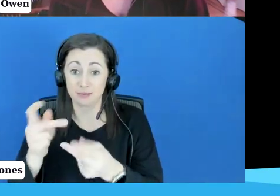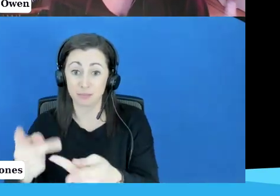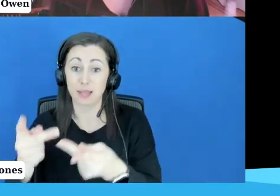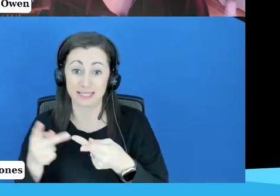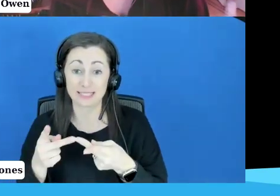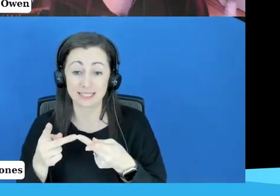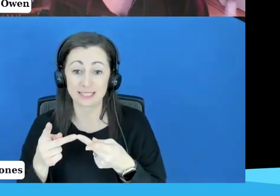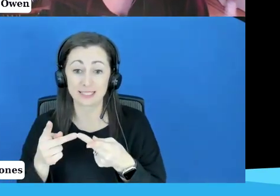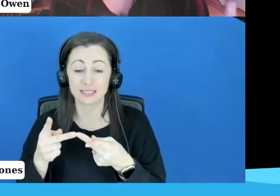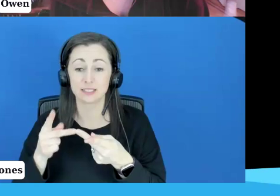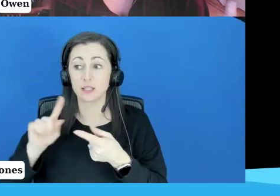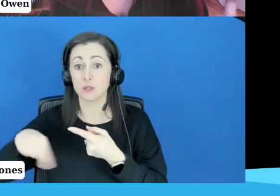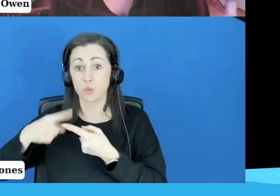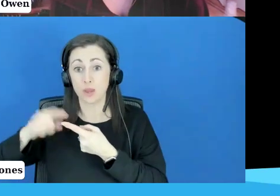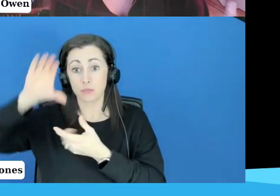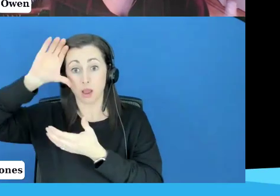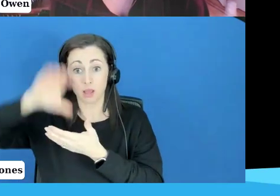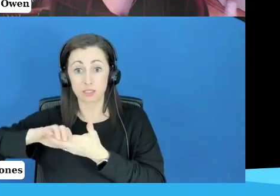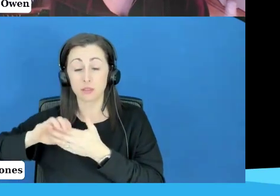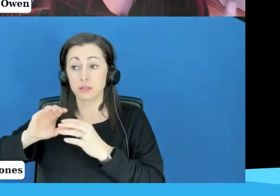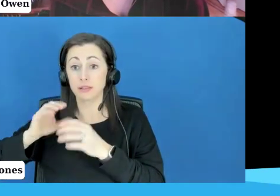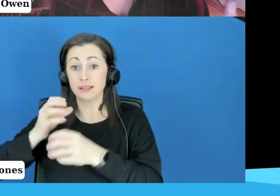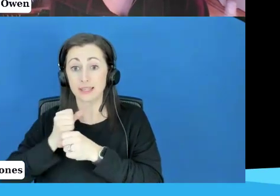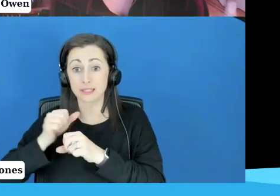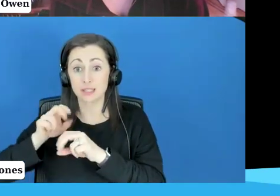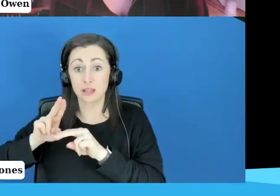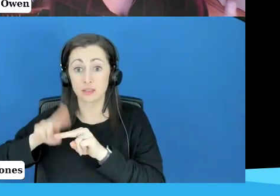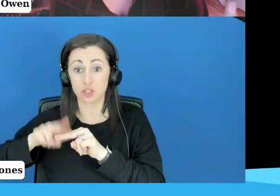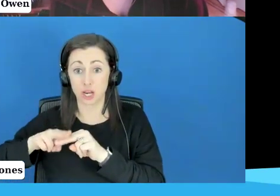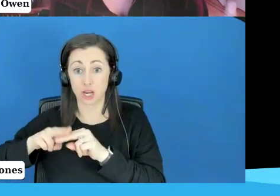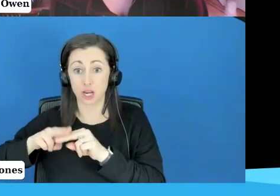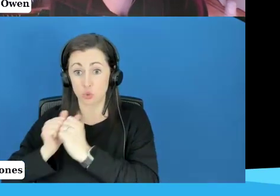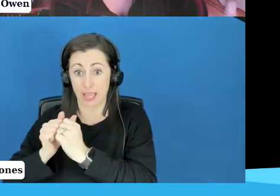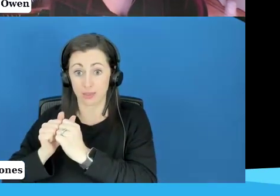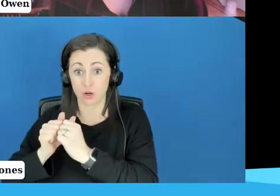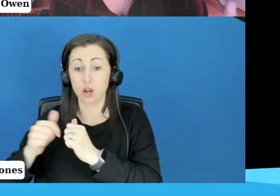Once my husband gets my chair together, I'll put a kid on my lap and my chair goes really fast.